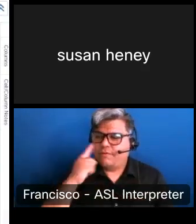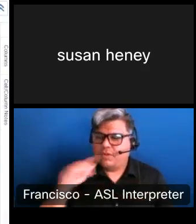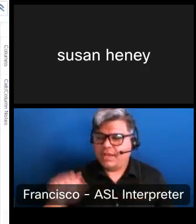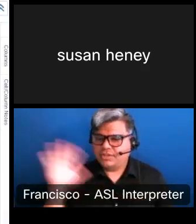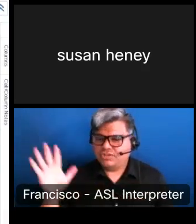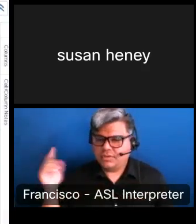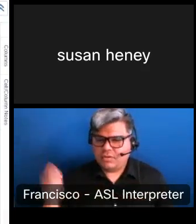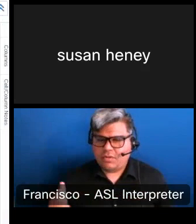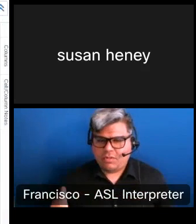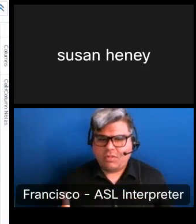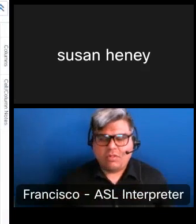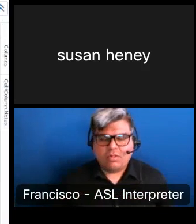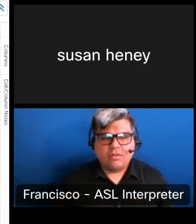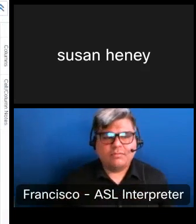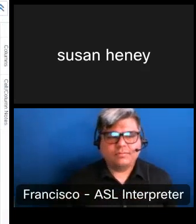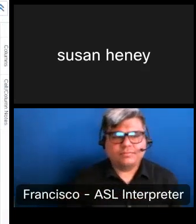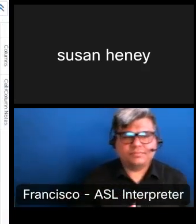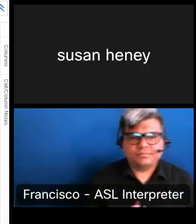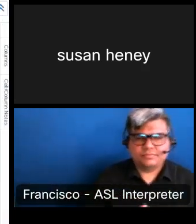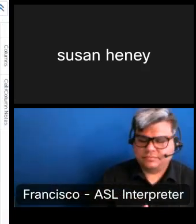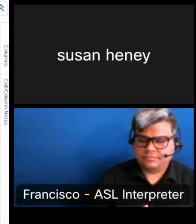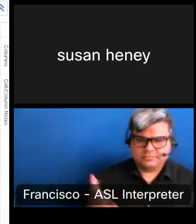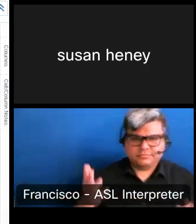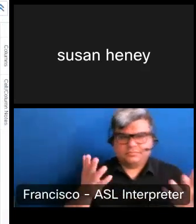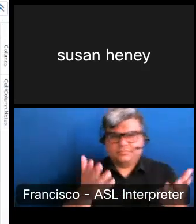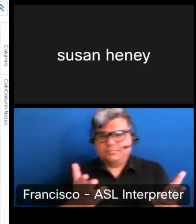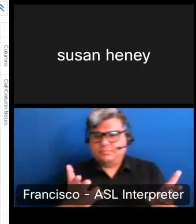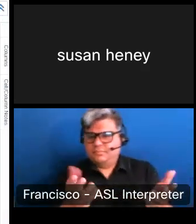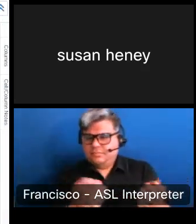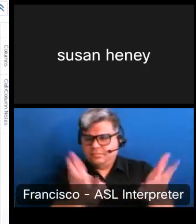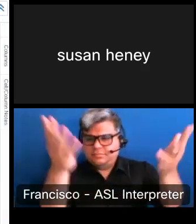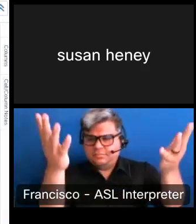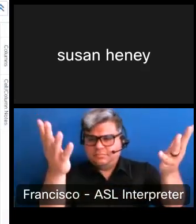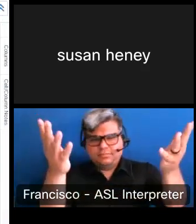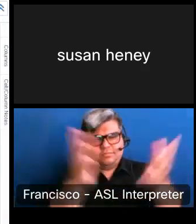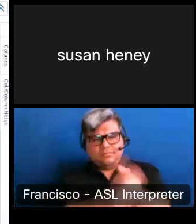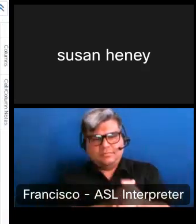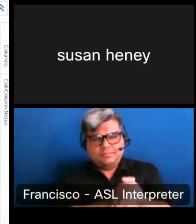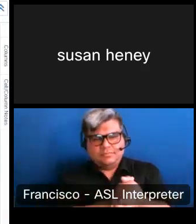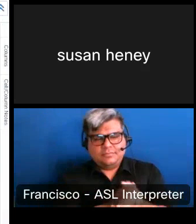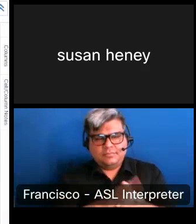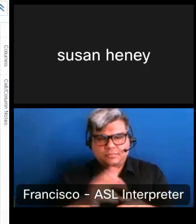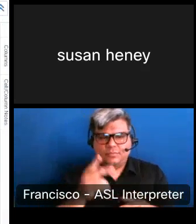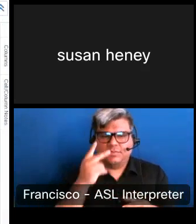And there, voila, Ici! We have an estimate for the Asian population by sex and age in Montgomery